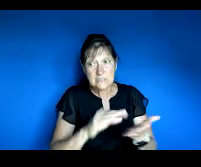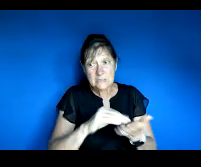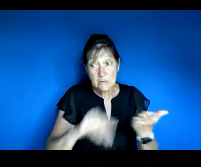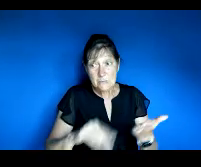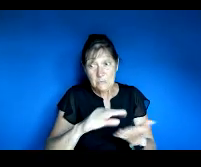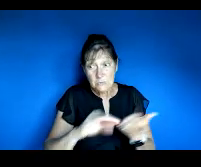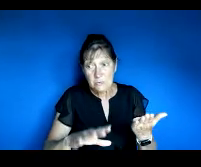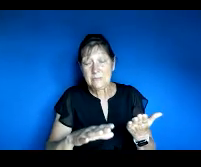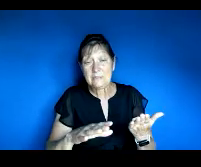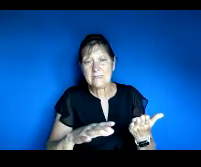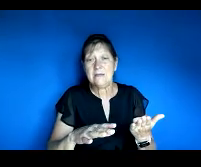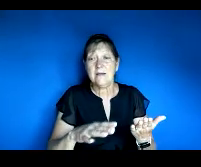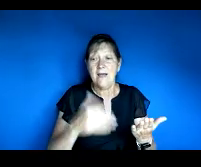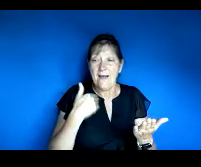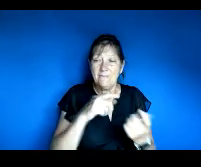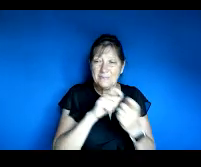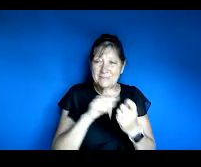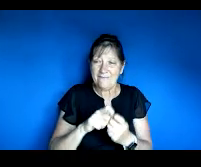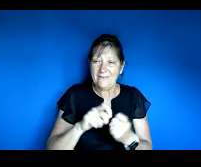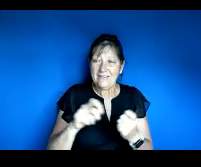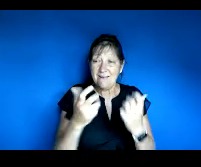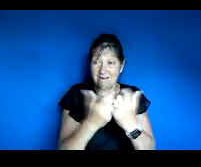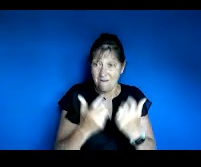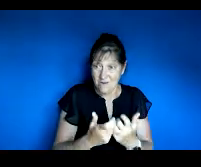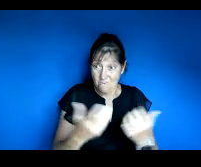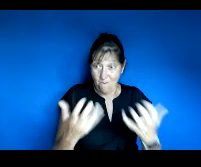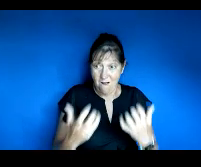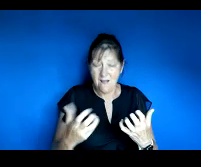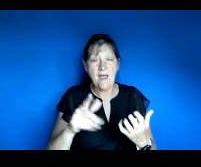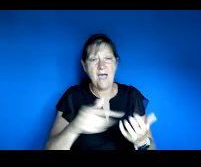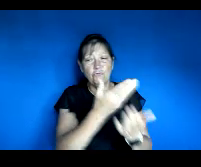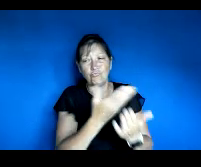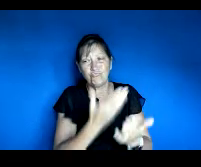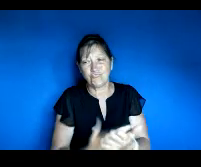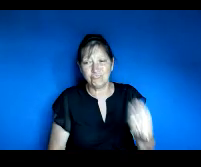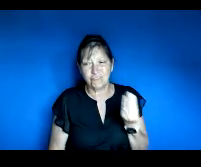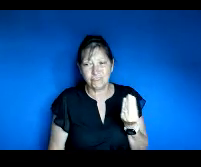in order to be eligible for. And really, what we're trying to do as an office